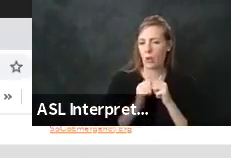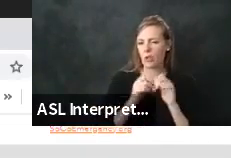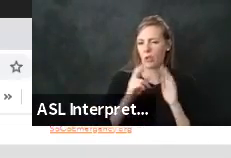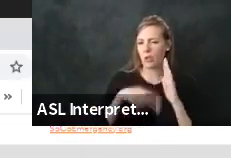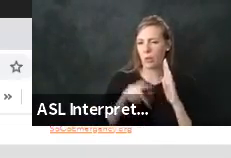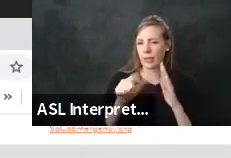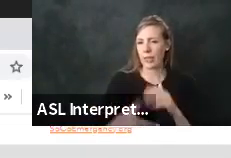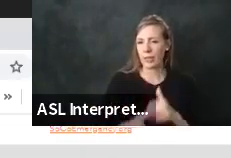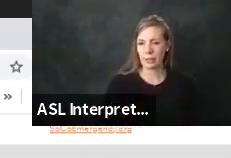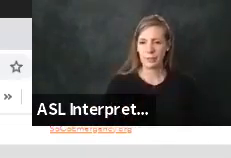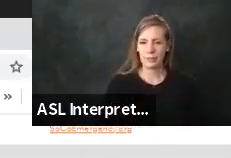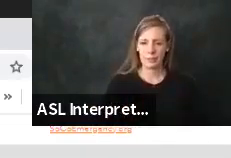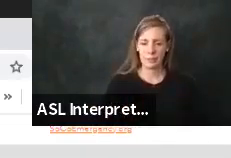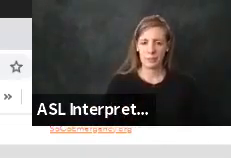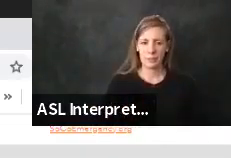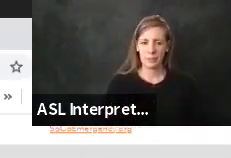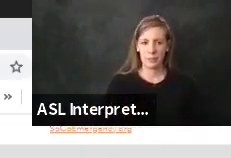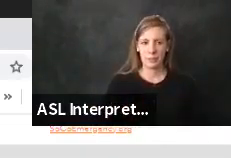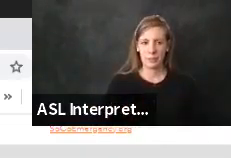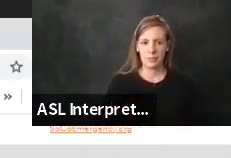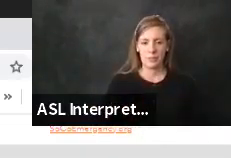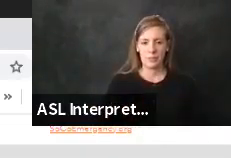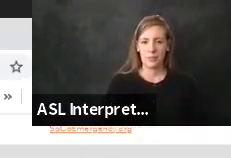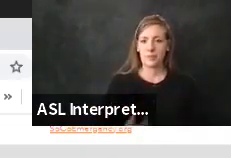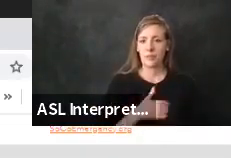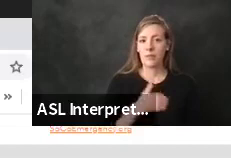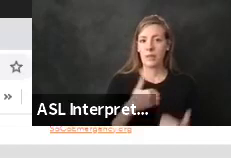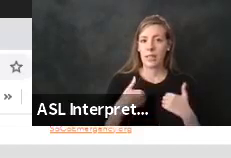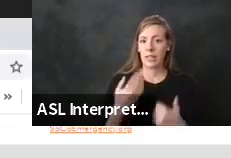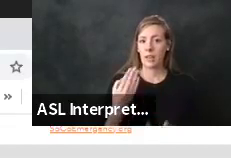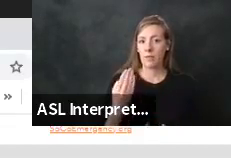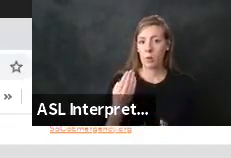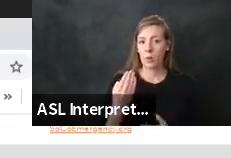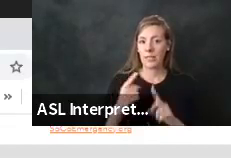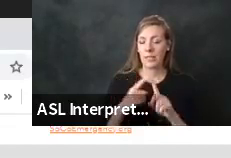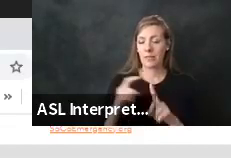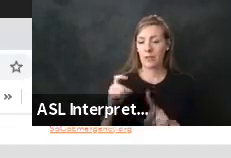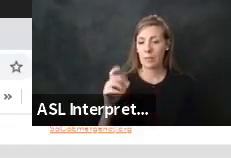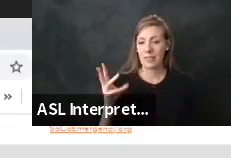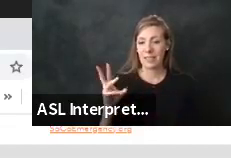We have 14 out of 63 staff on